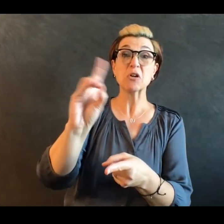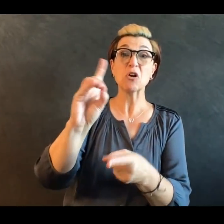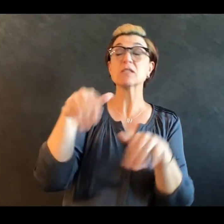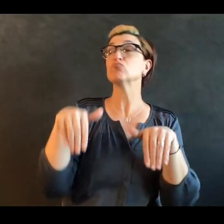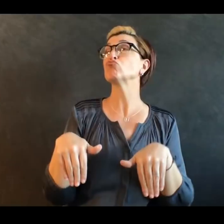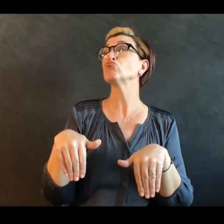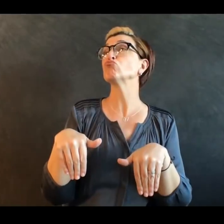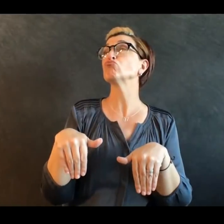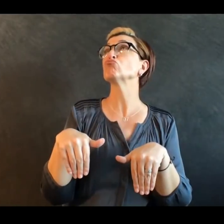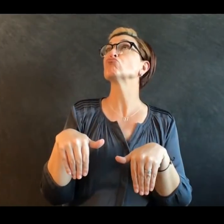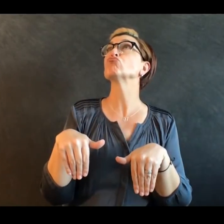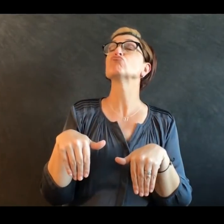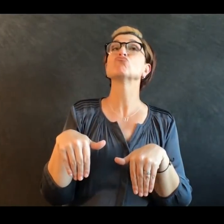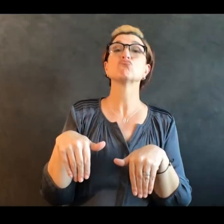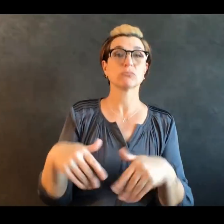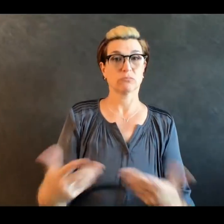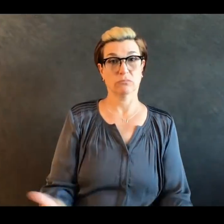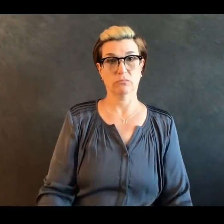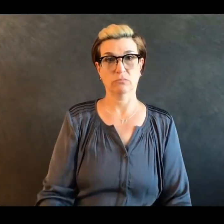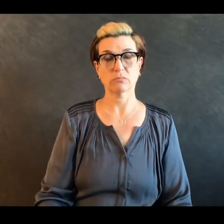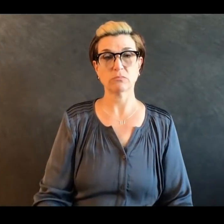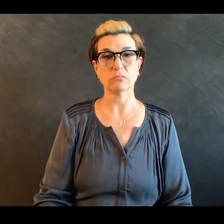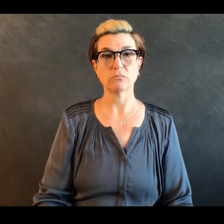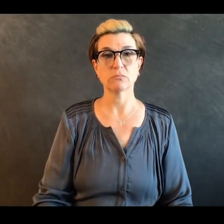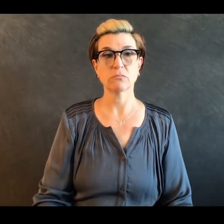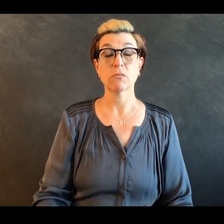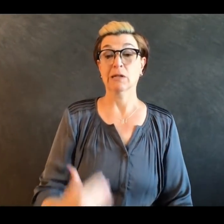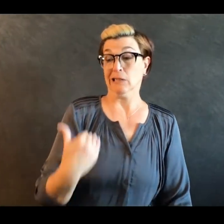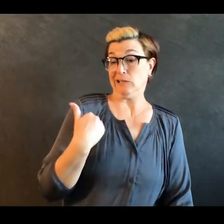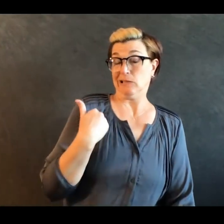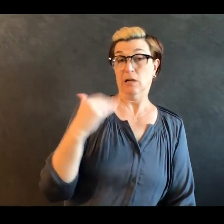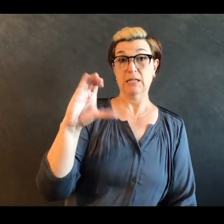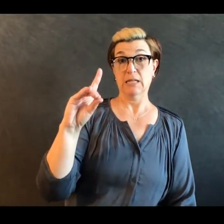short time ago CDC issued public health guidelines